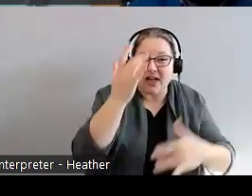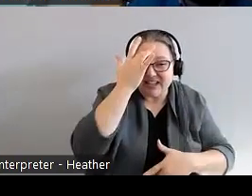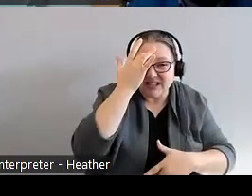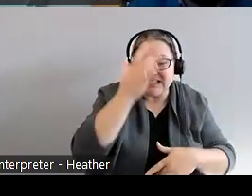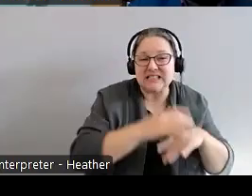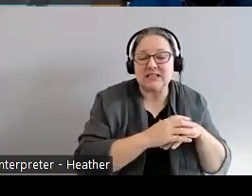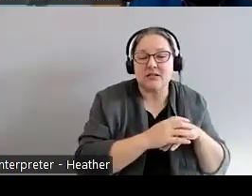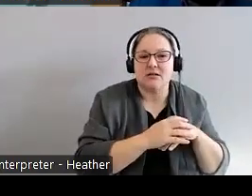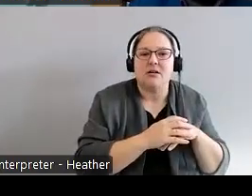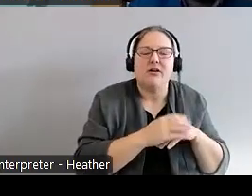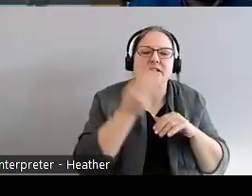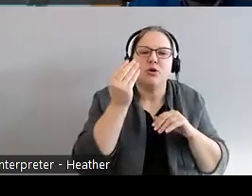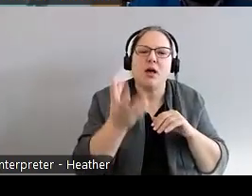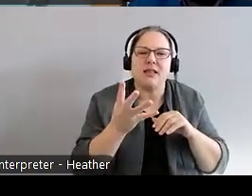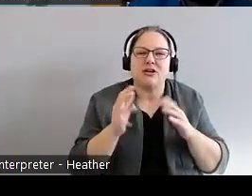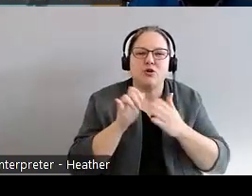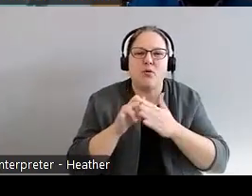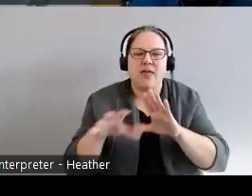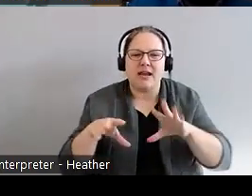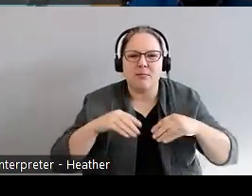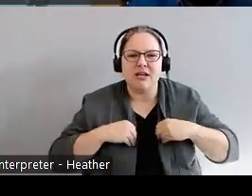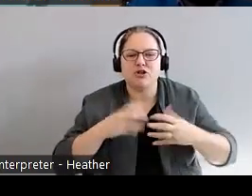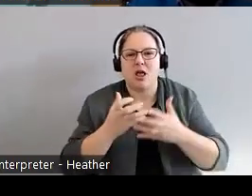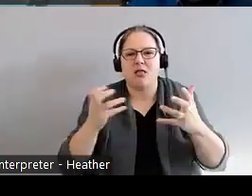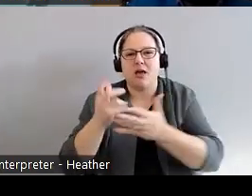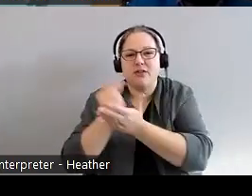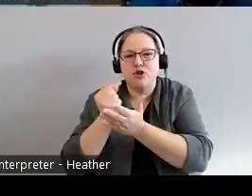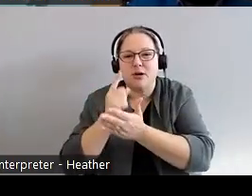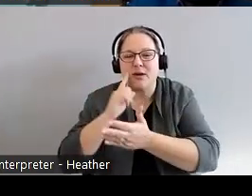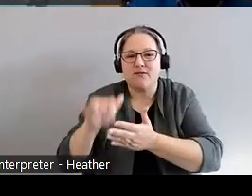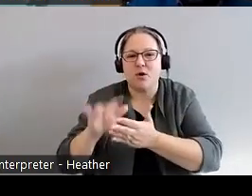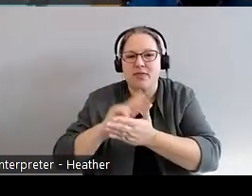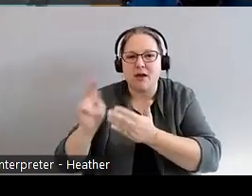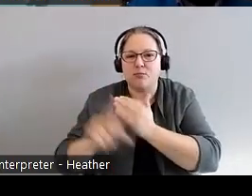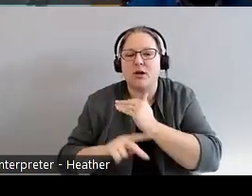those patients. Uh a lot of the treatment that we provide in our program is very multi-disiplinary.